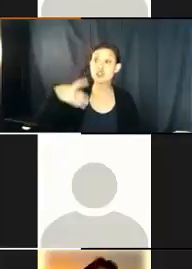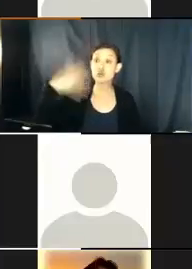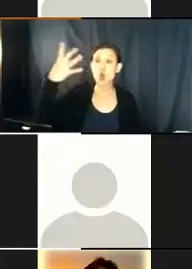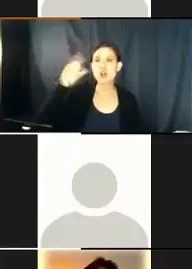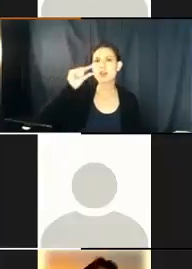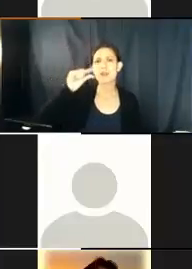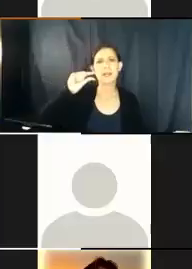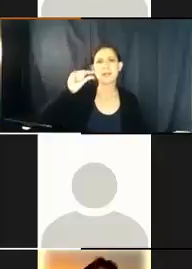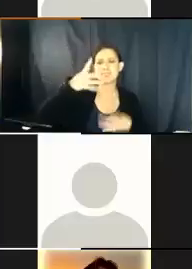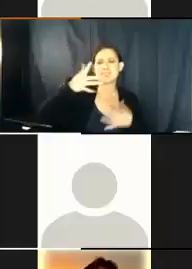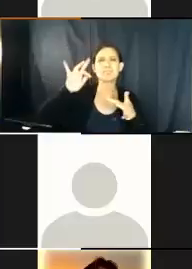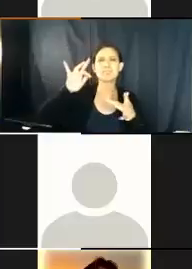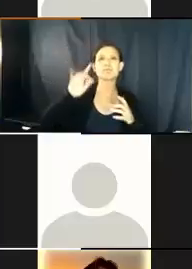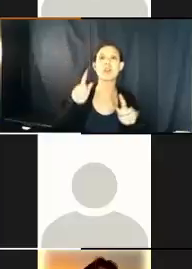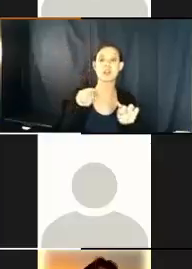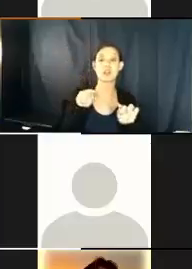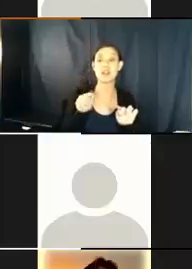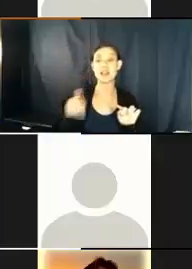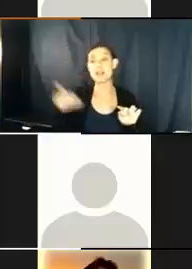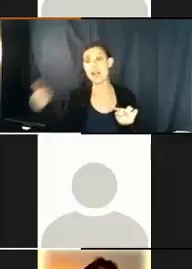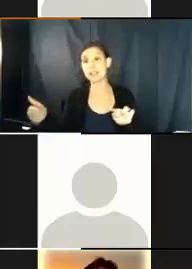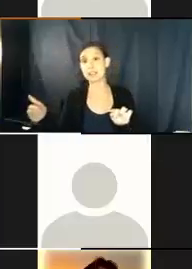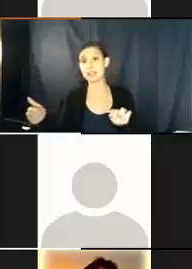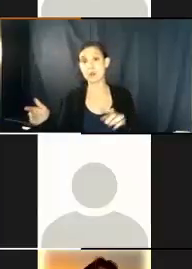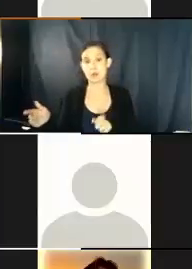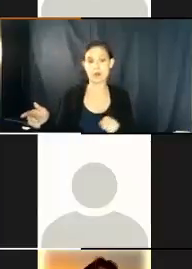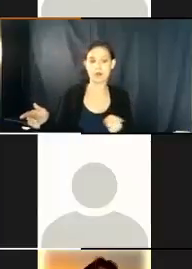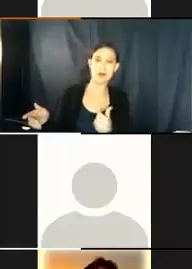And then they click the next and back button and each page has a different activity on